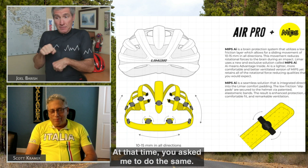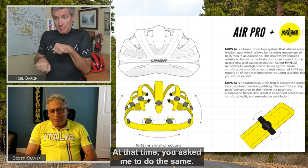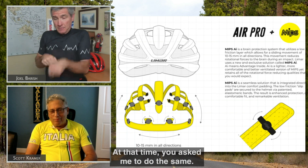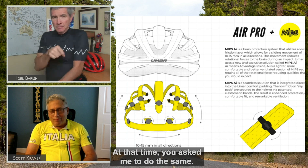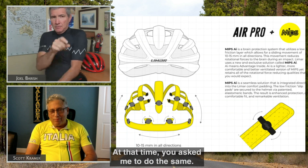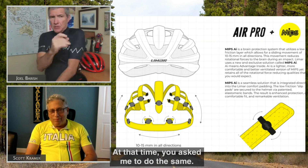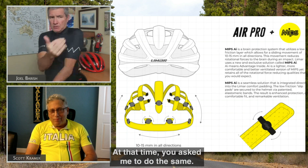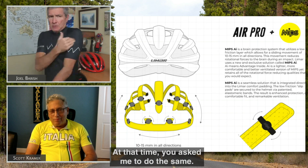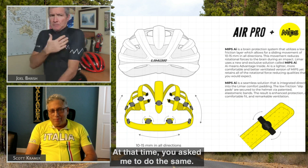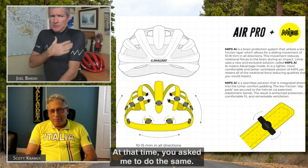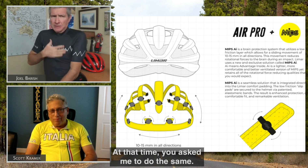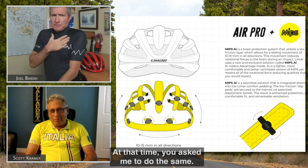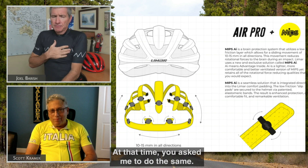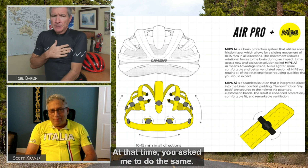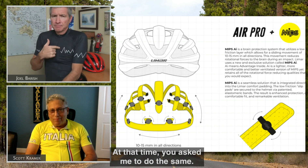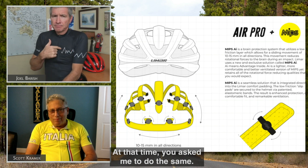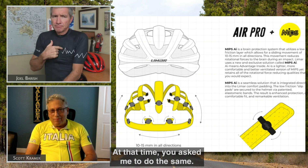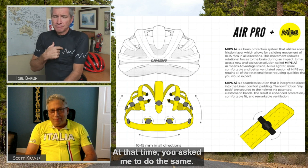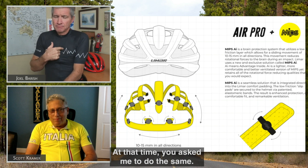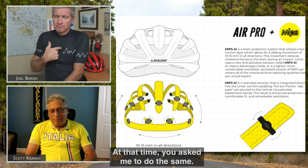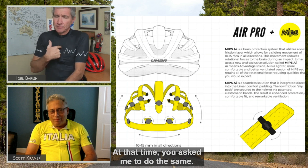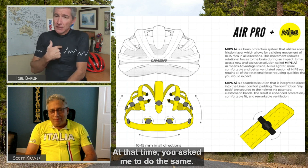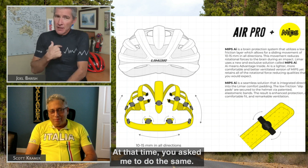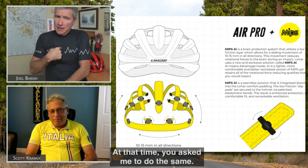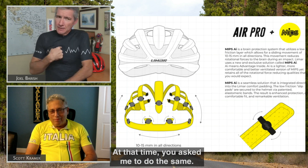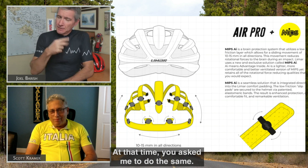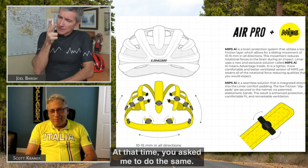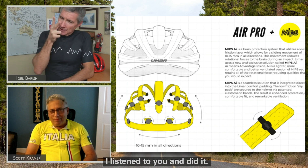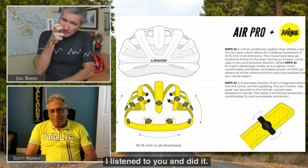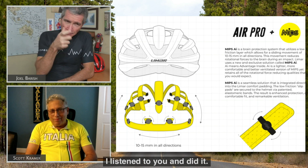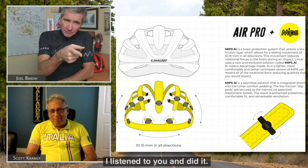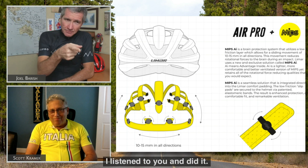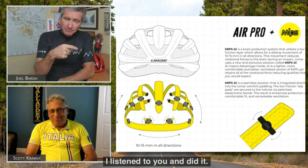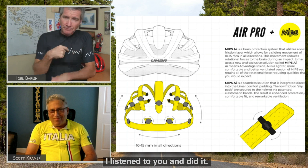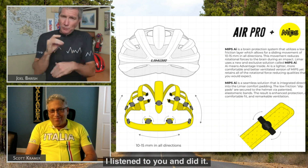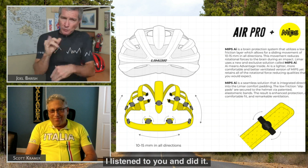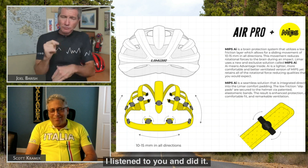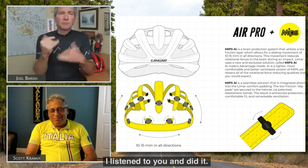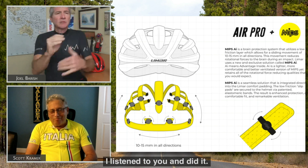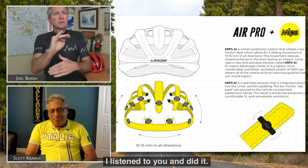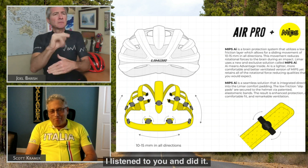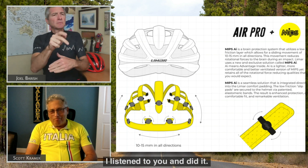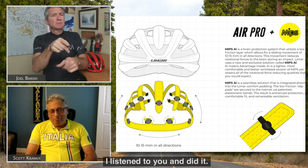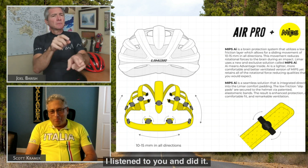At that time, you asked me to do the same. I listened to you and did it.